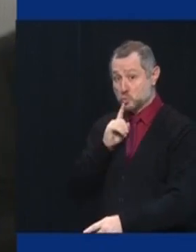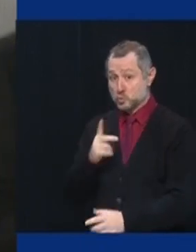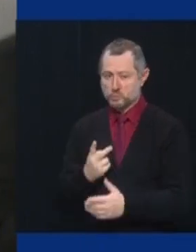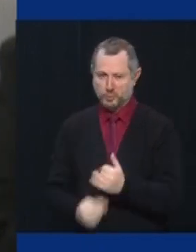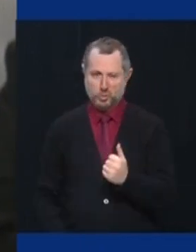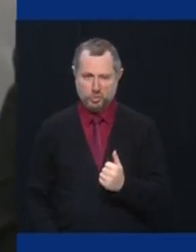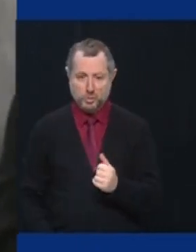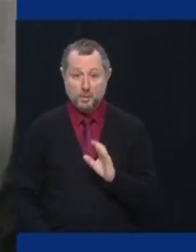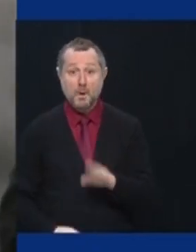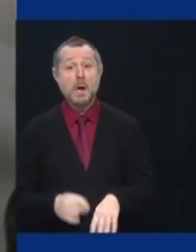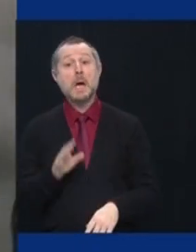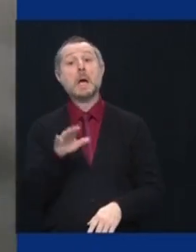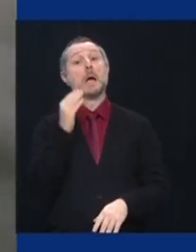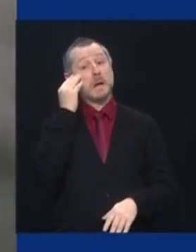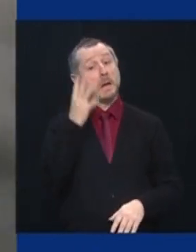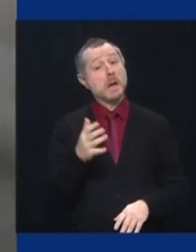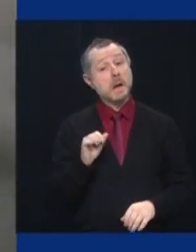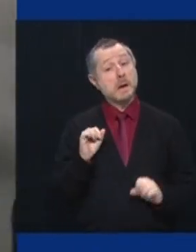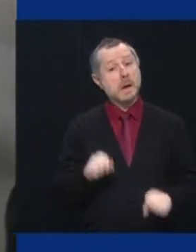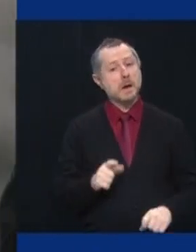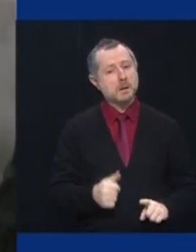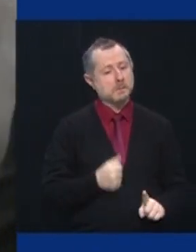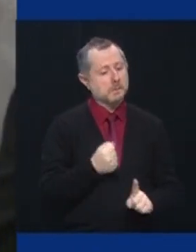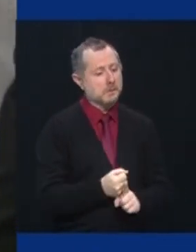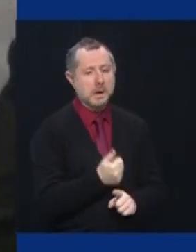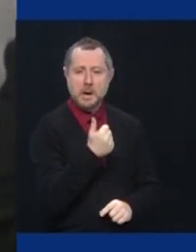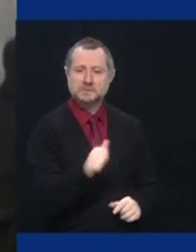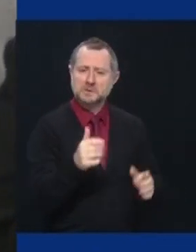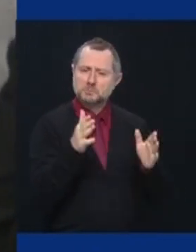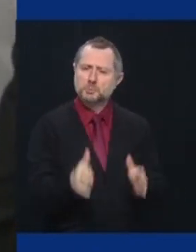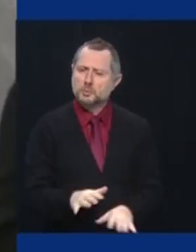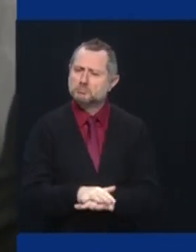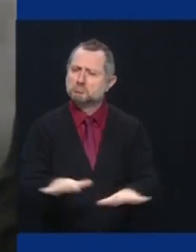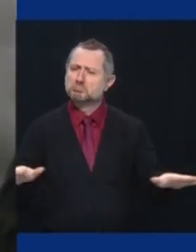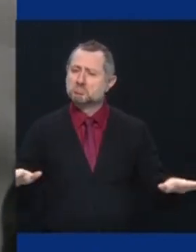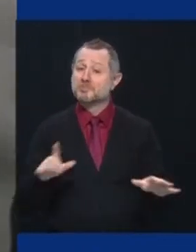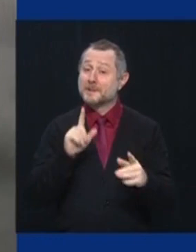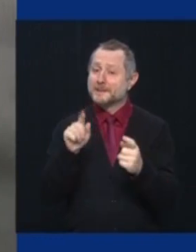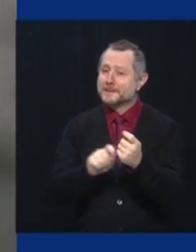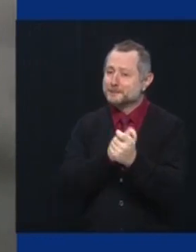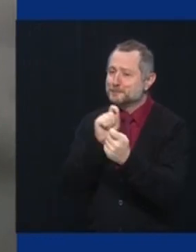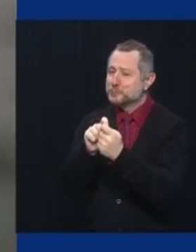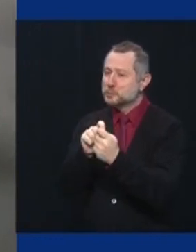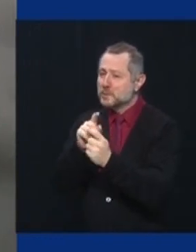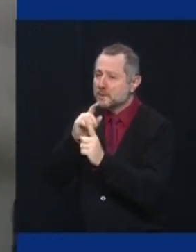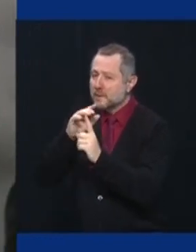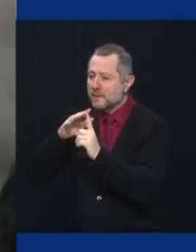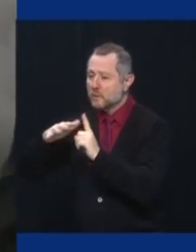BLIND. YES AND NO. IT WILL AFFECT ANYONE, BUT BY